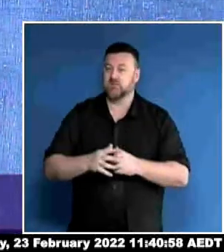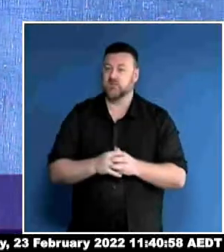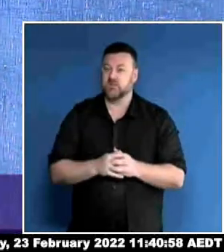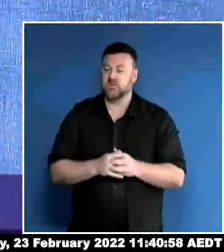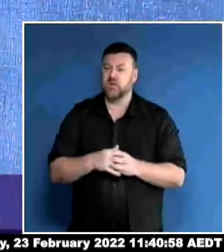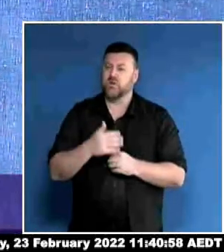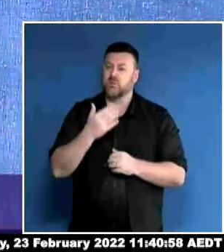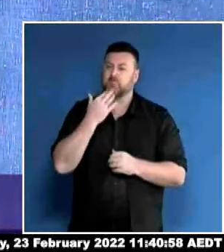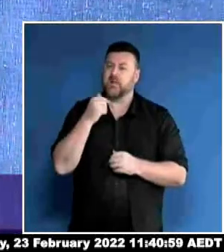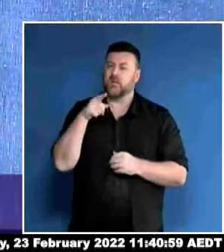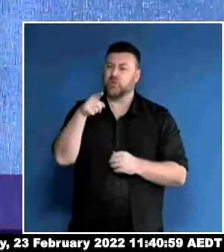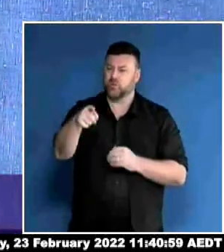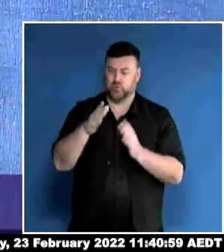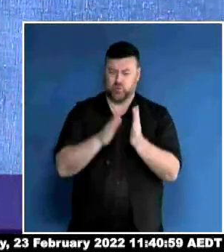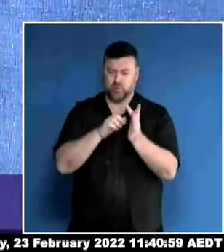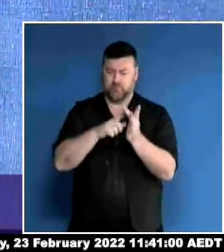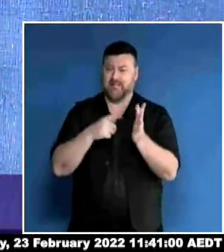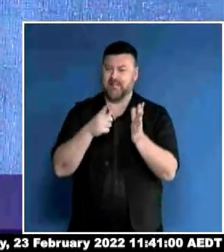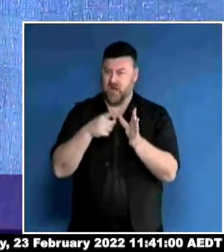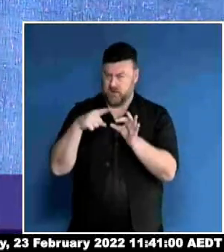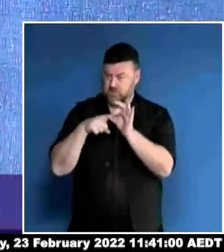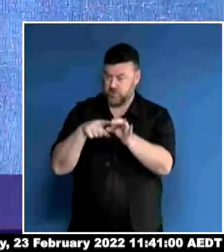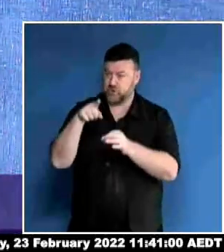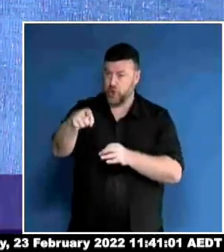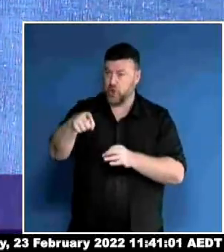aligned with the jobs that were suggested to you by your DES provider?